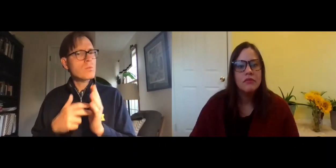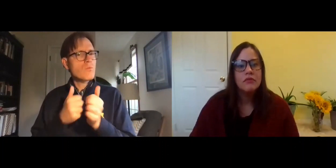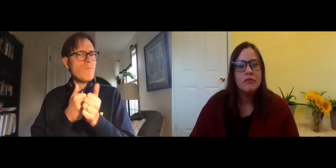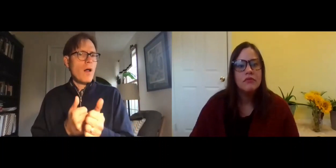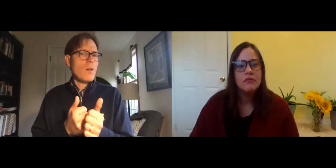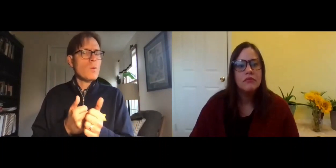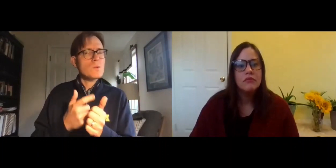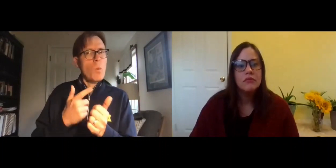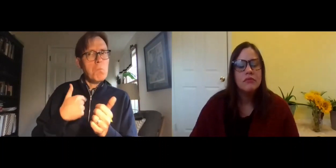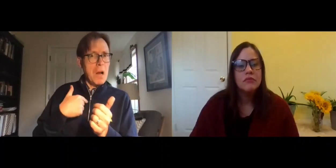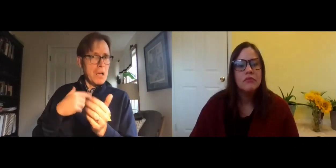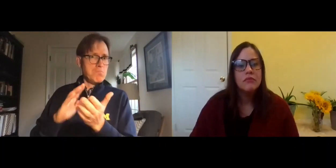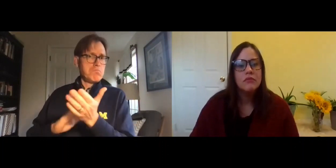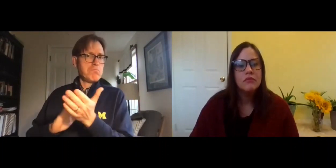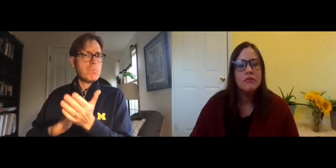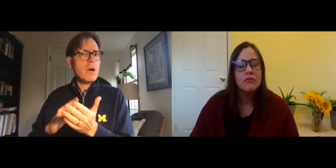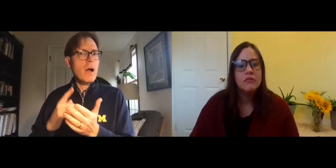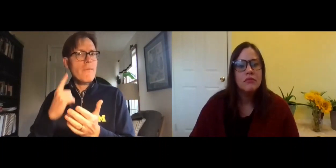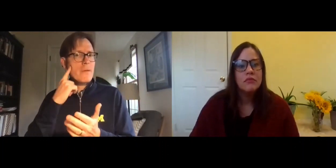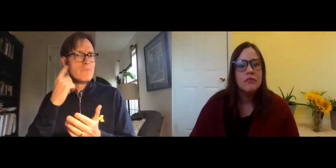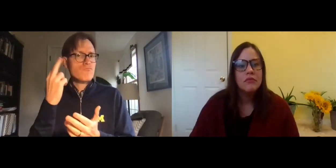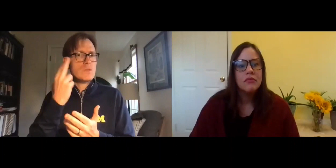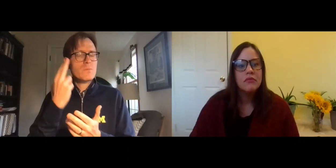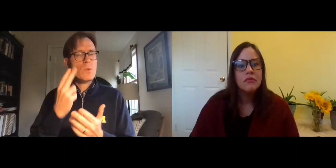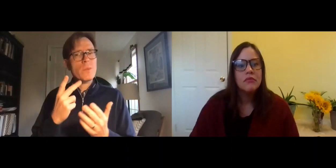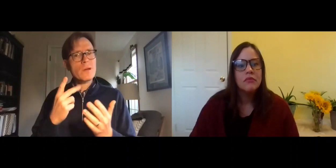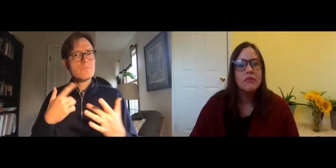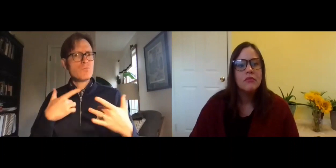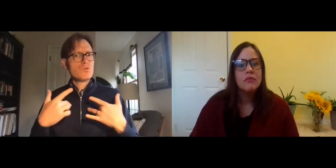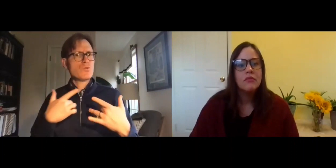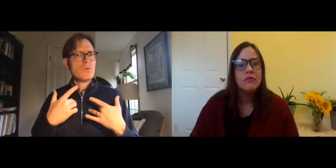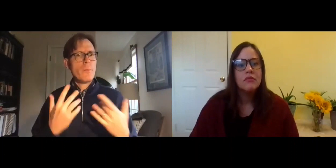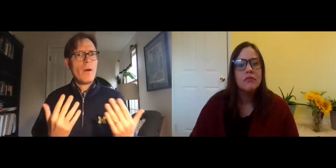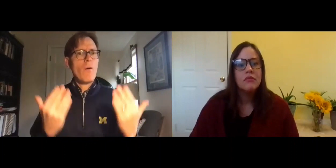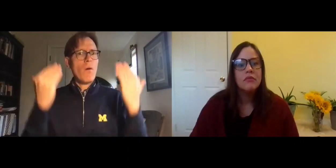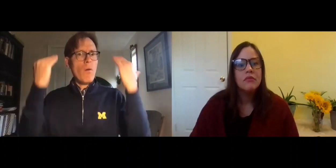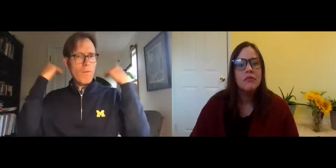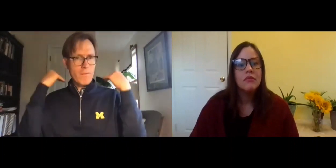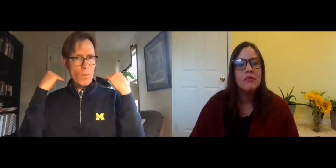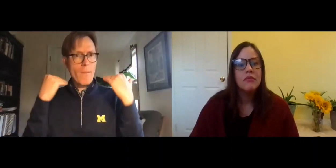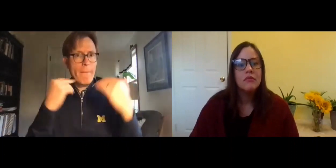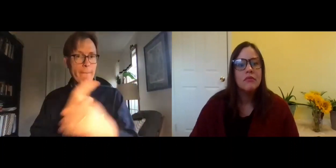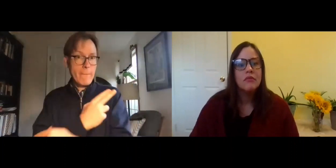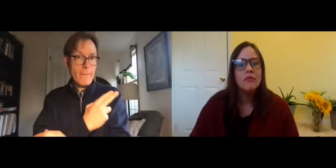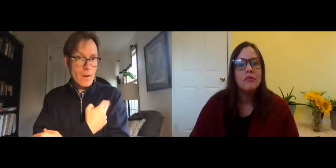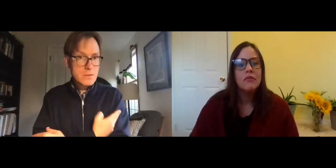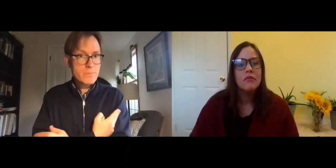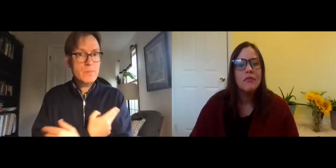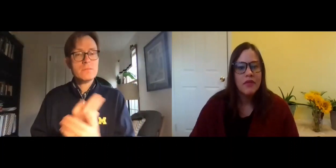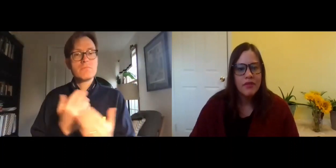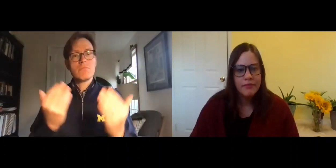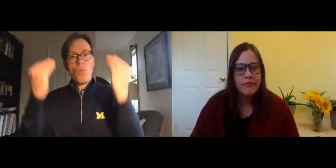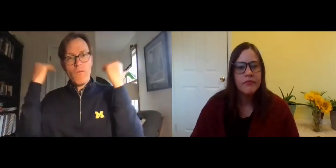Three weeks is a good rule of thumb, it's a good rule to follow and I really commend that decision.